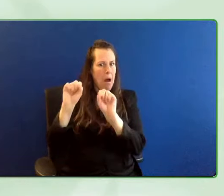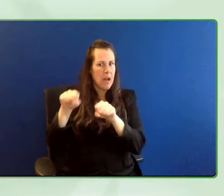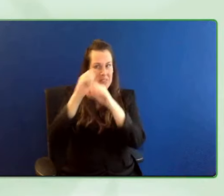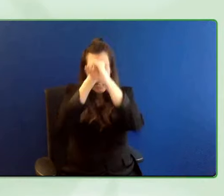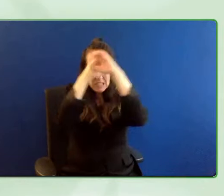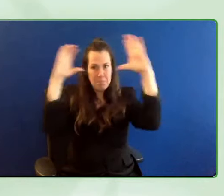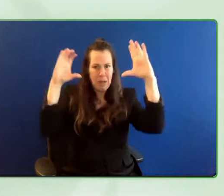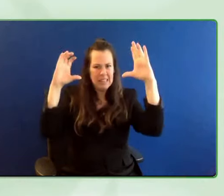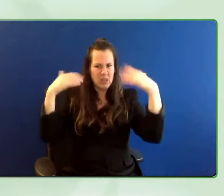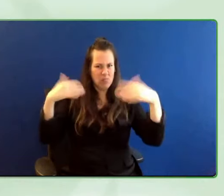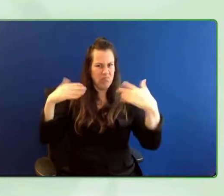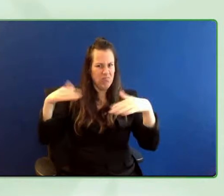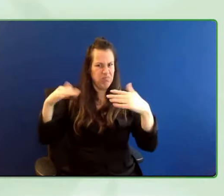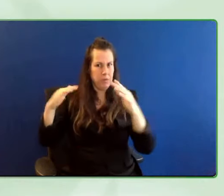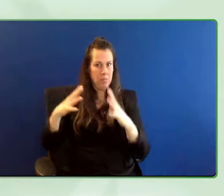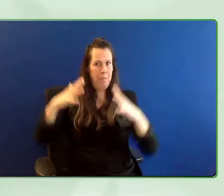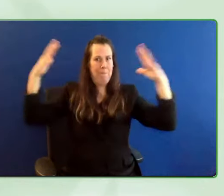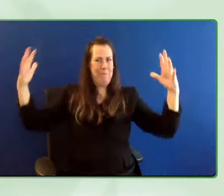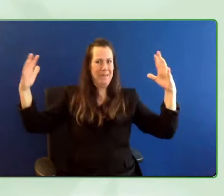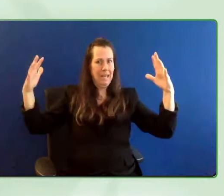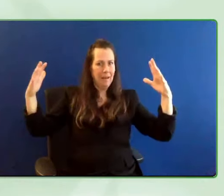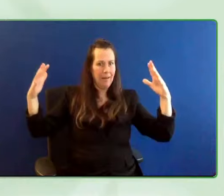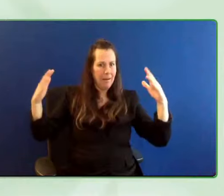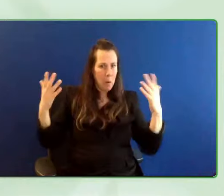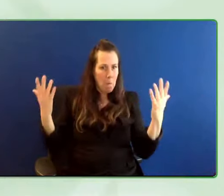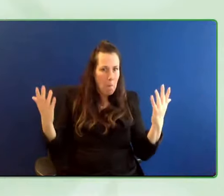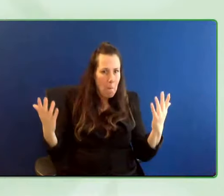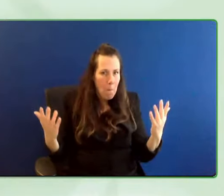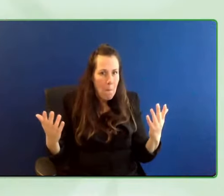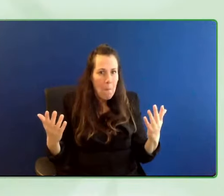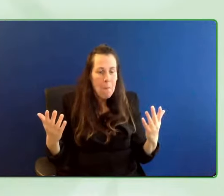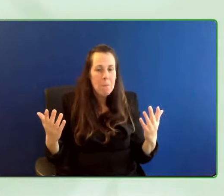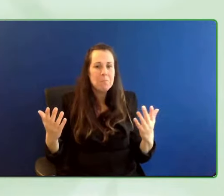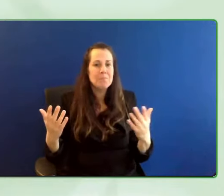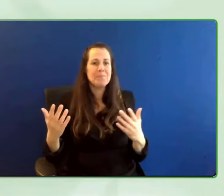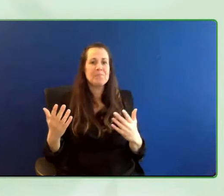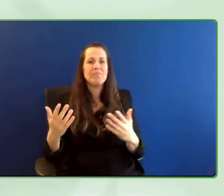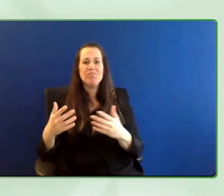While many countries are thinking about the population dynamics and their birthrate, they